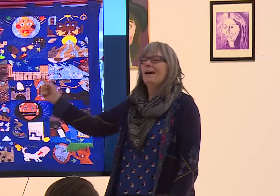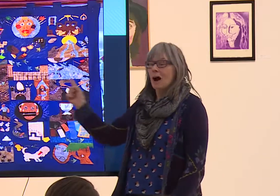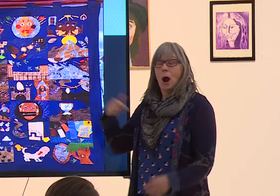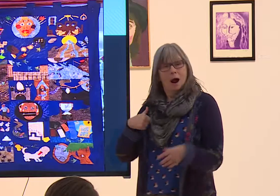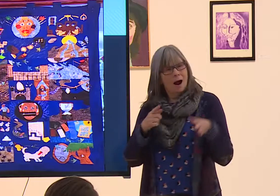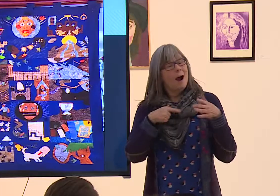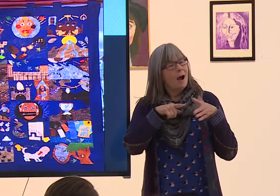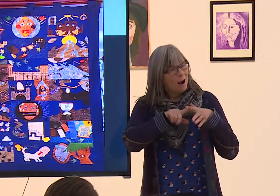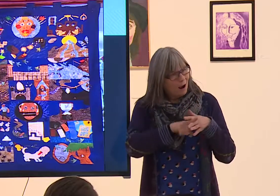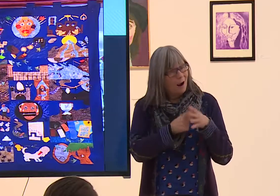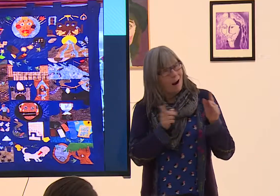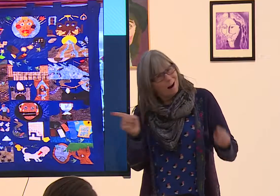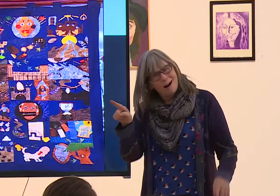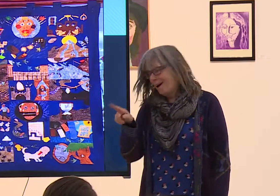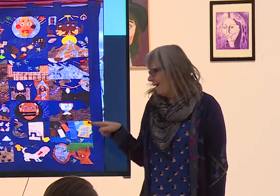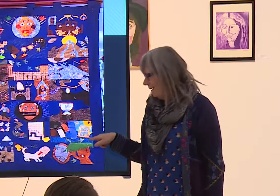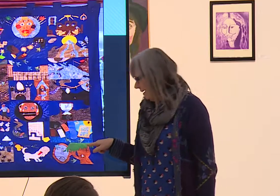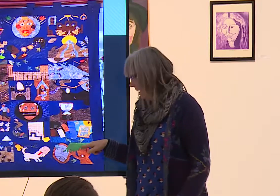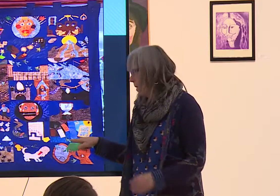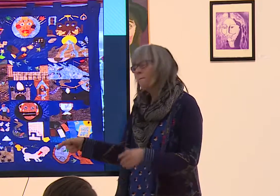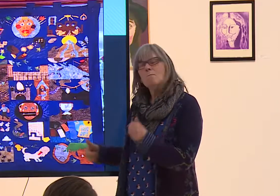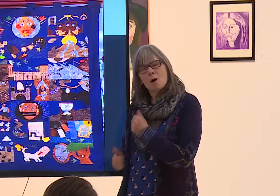That same concept with A.G. Bell.